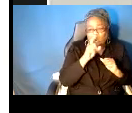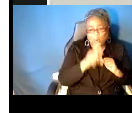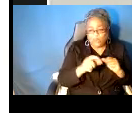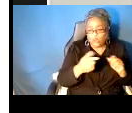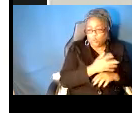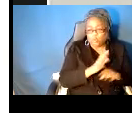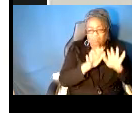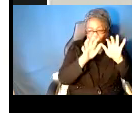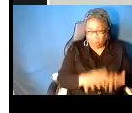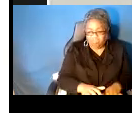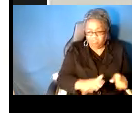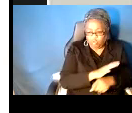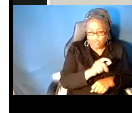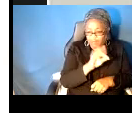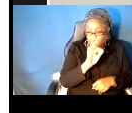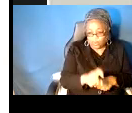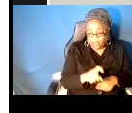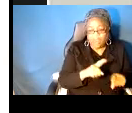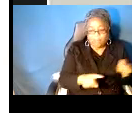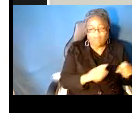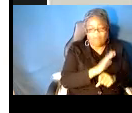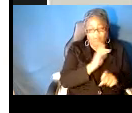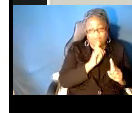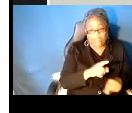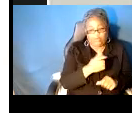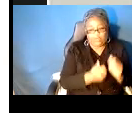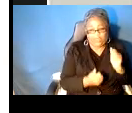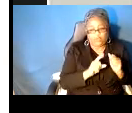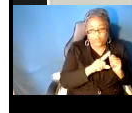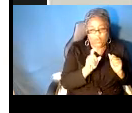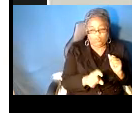that you have fully answered each question posed within these sections.